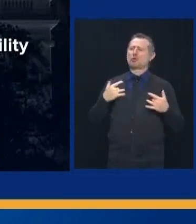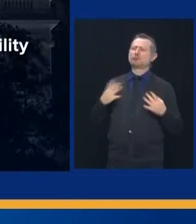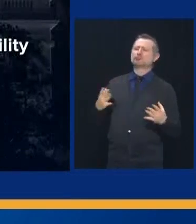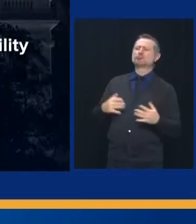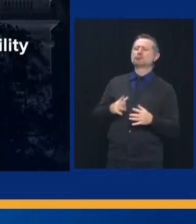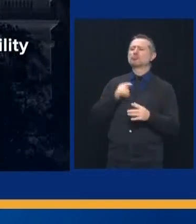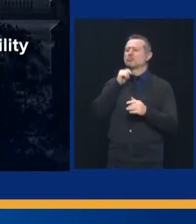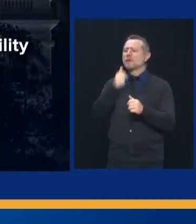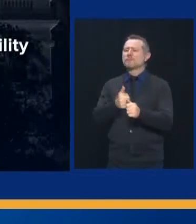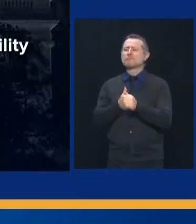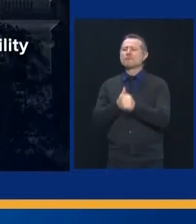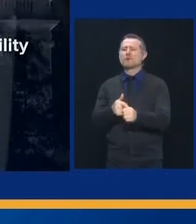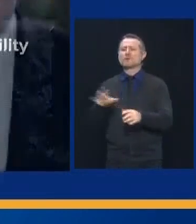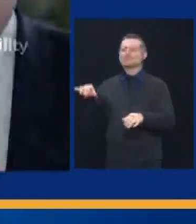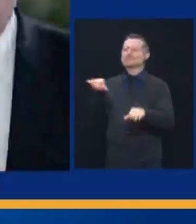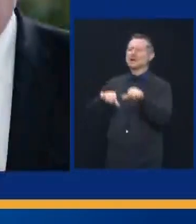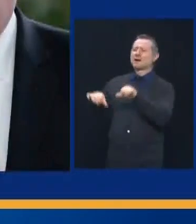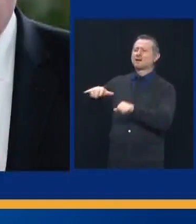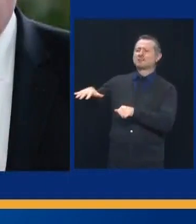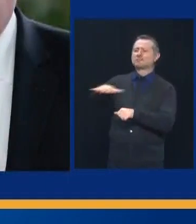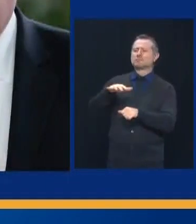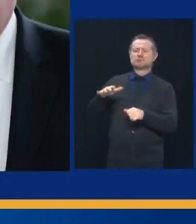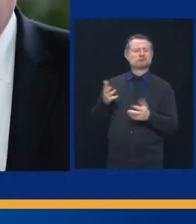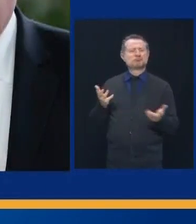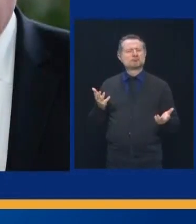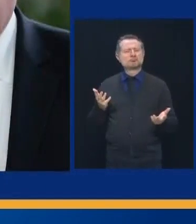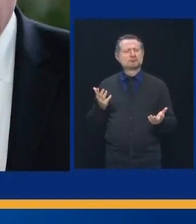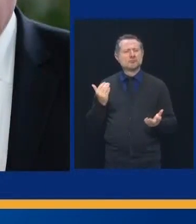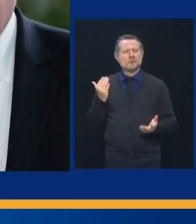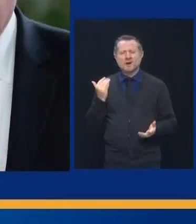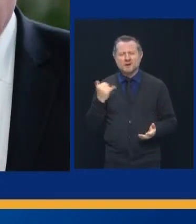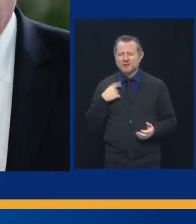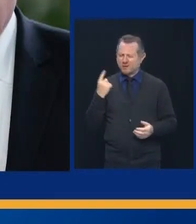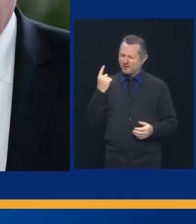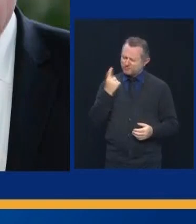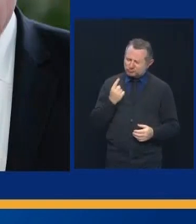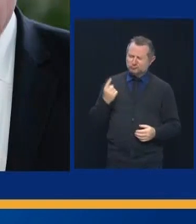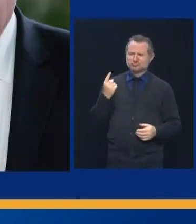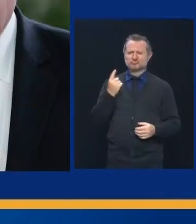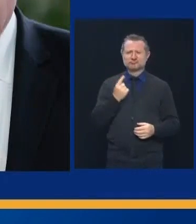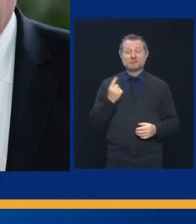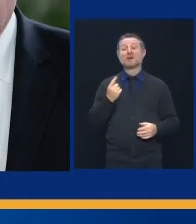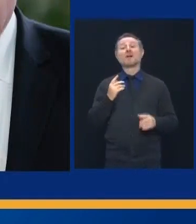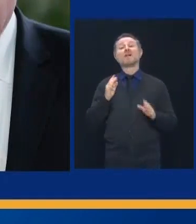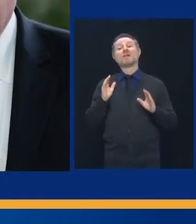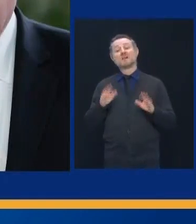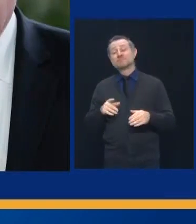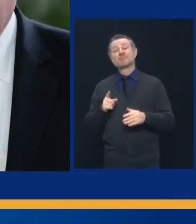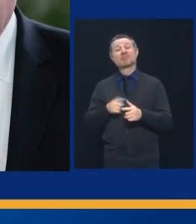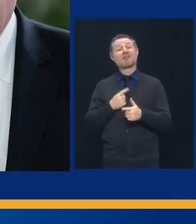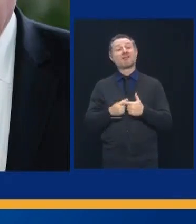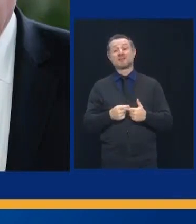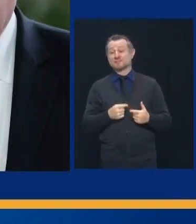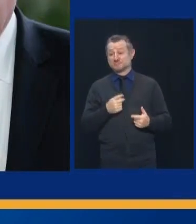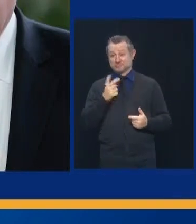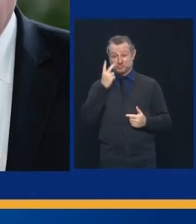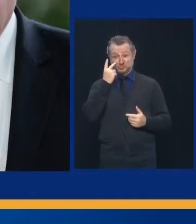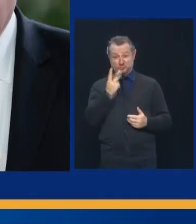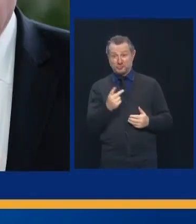WHY DID THEñ ABDICATE FEDERAL RESPONSIBLE AND LEAVE IT TO THE STATES. WHY WAS THE FRED GOVERNMENT DEVOID OF FOLLOWING THE SCIENCE?